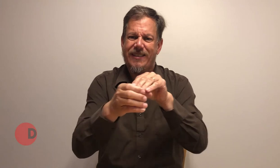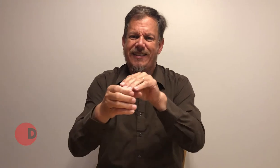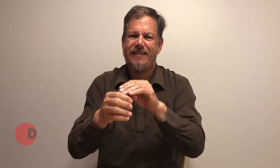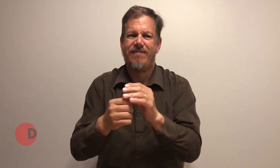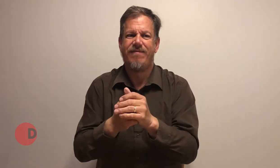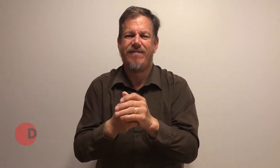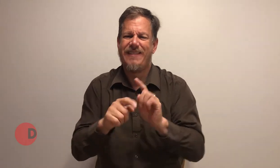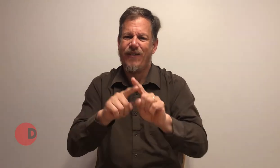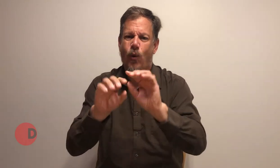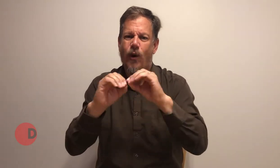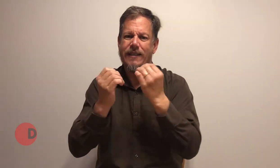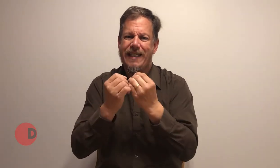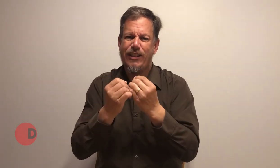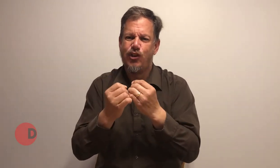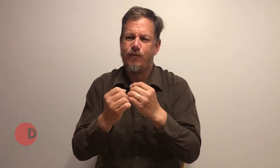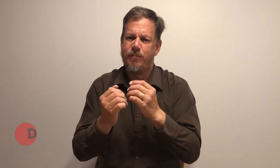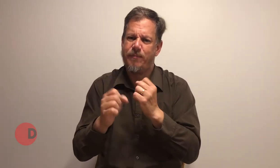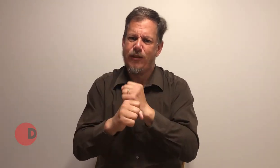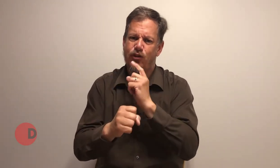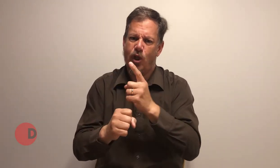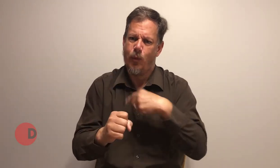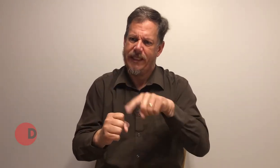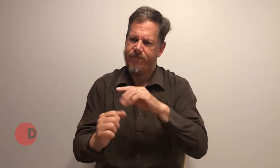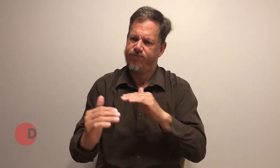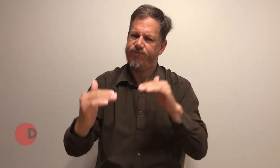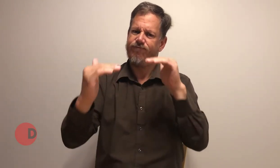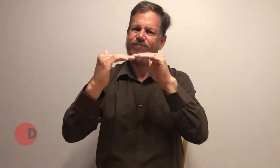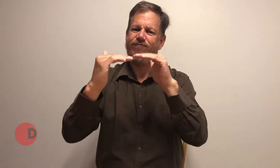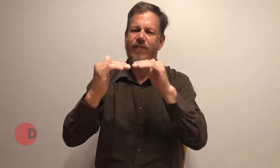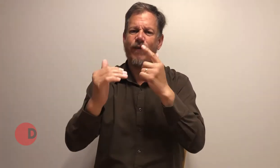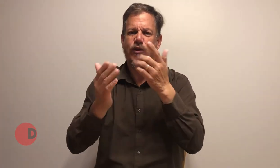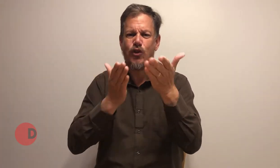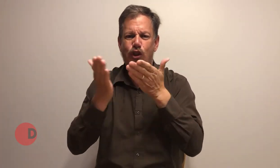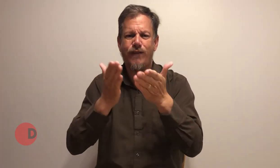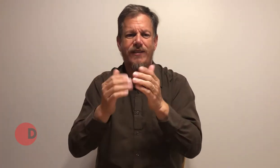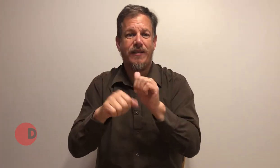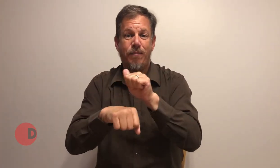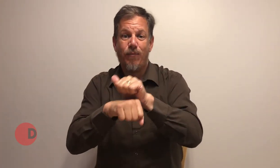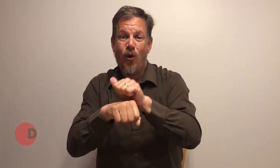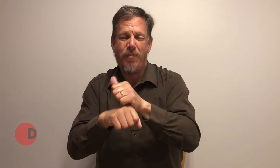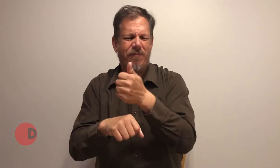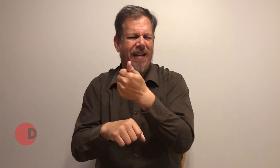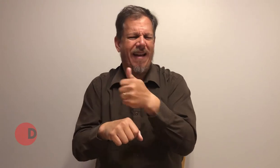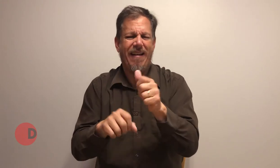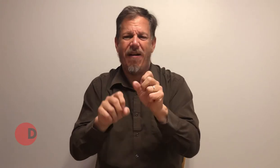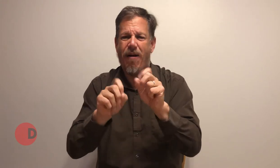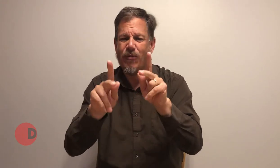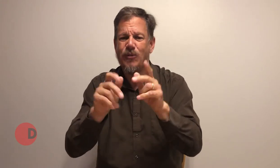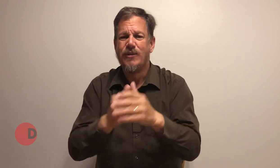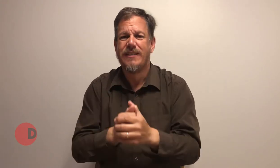organizations to make sure we are entitled to equal services, employment and any opportunities.